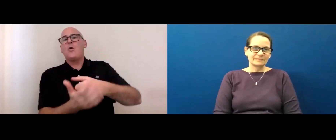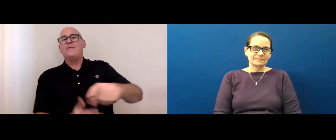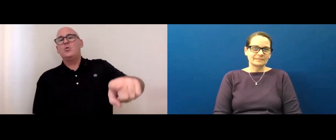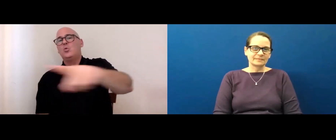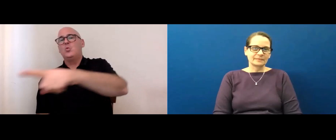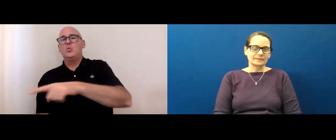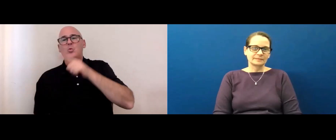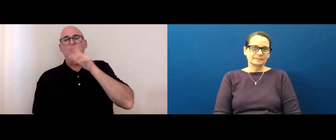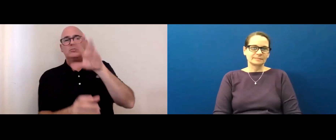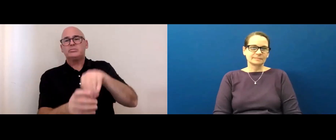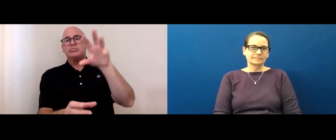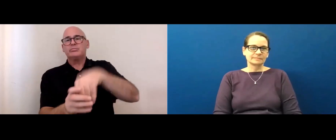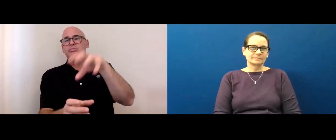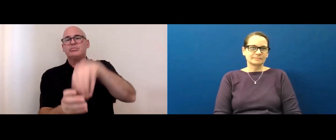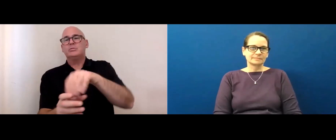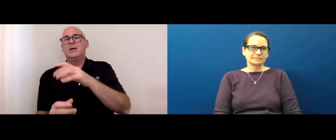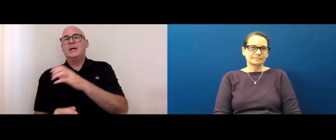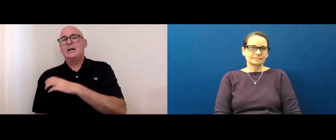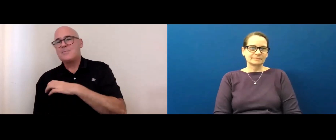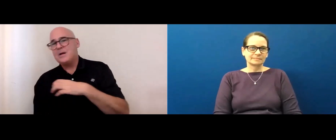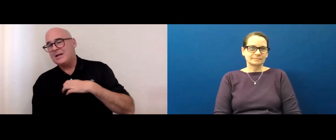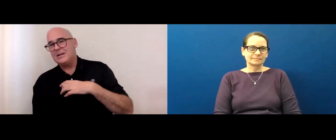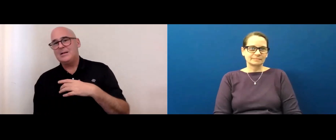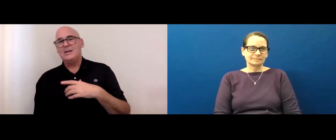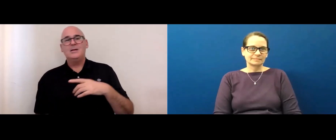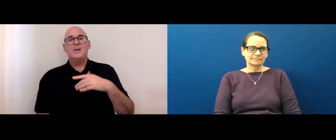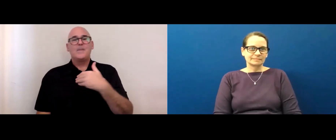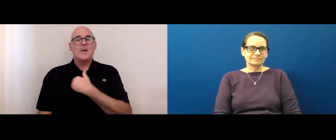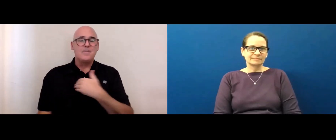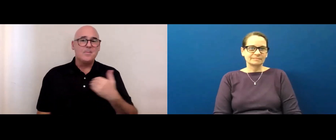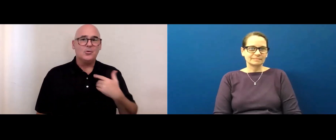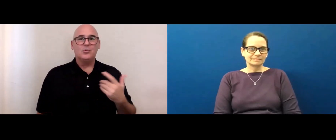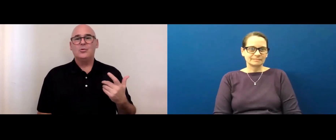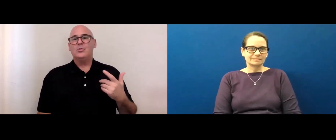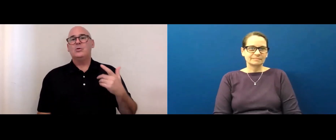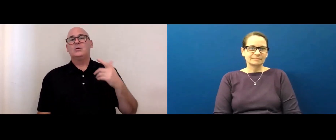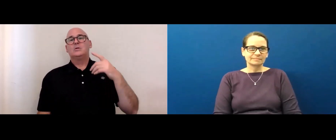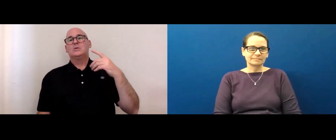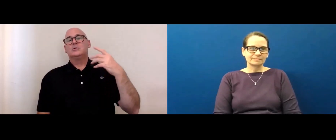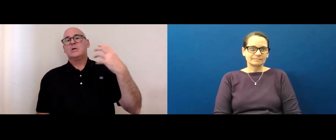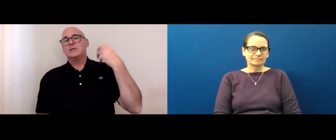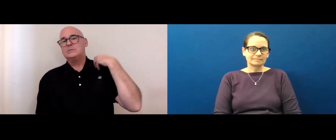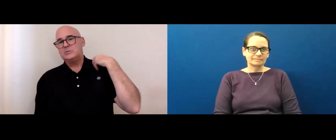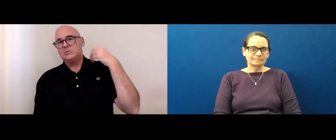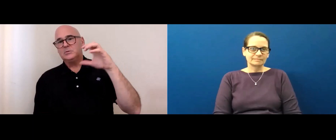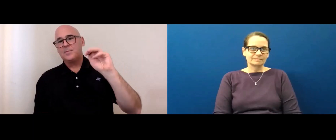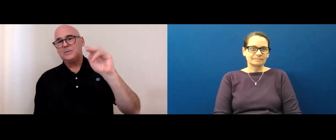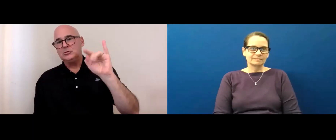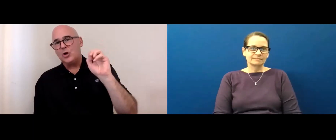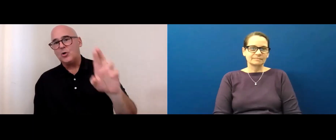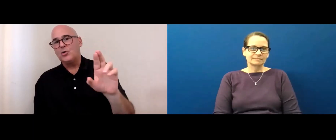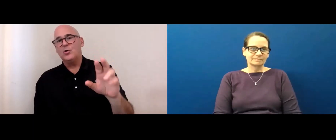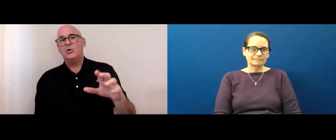and all of you to be involved the commissioners the members the chairperson